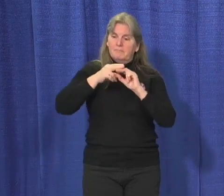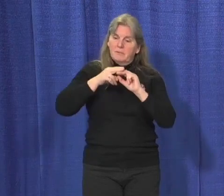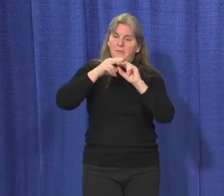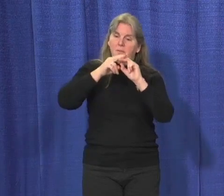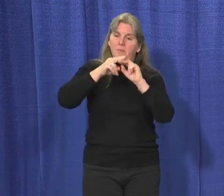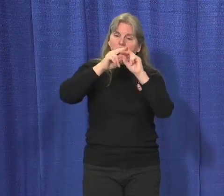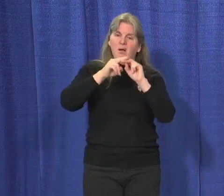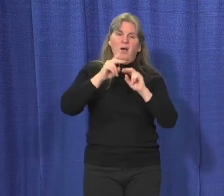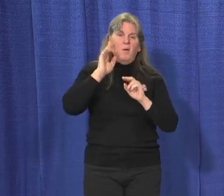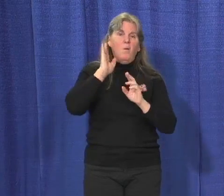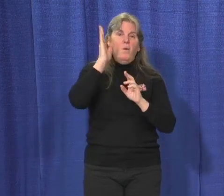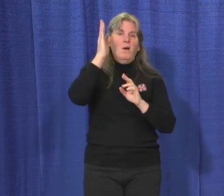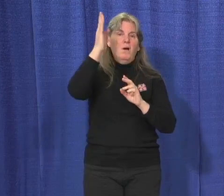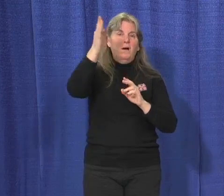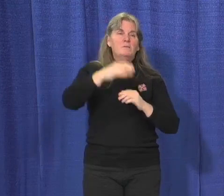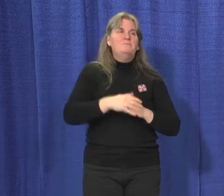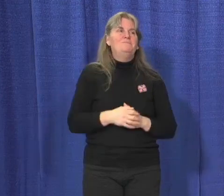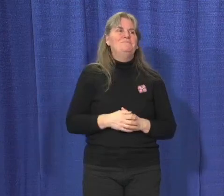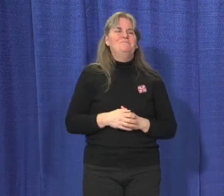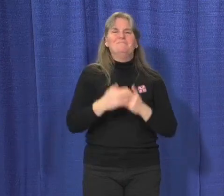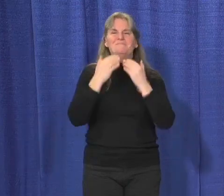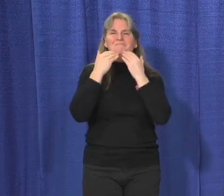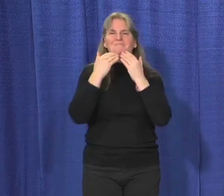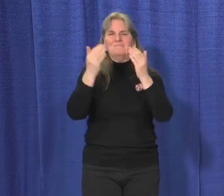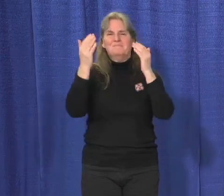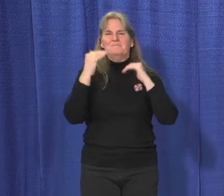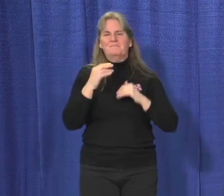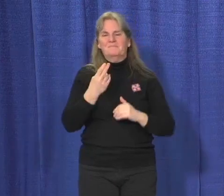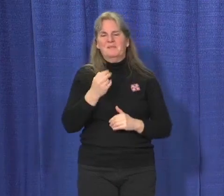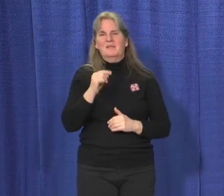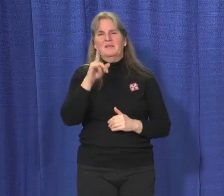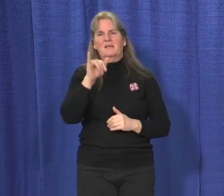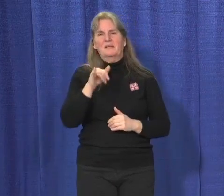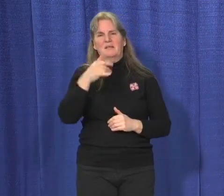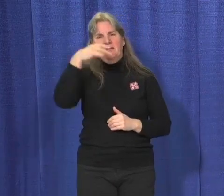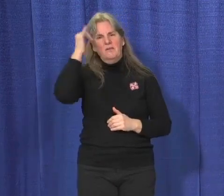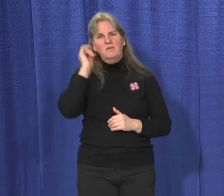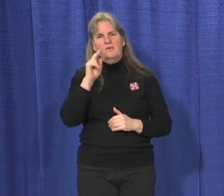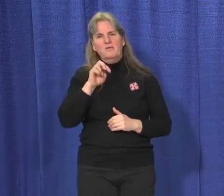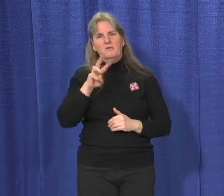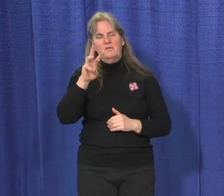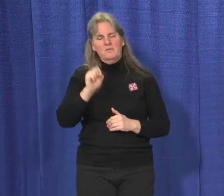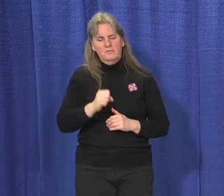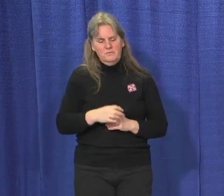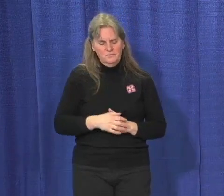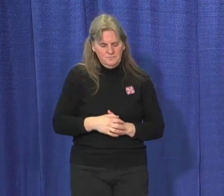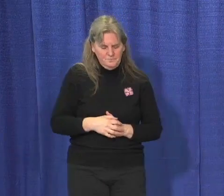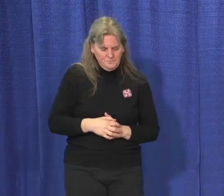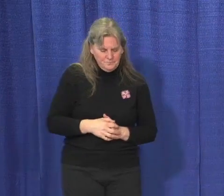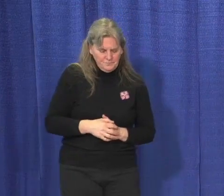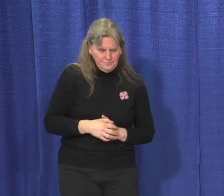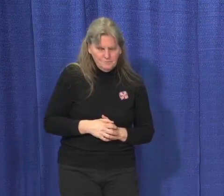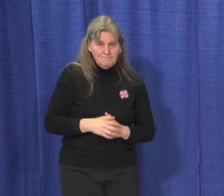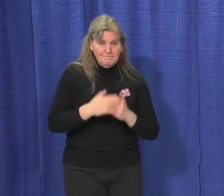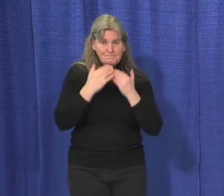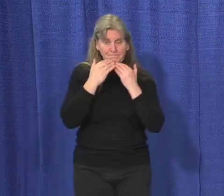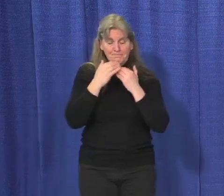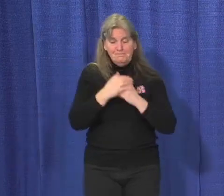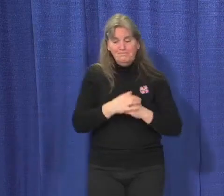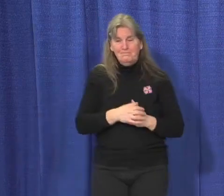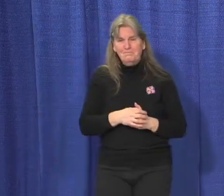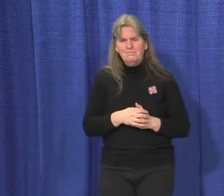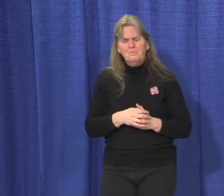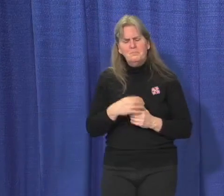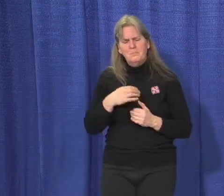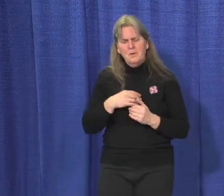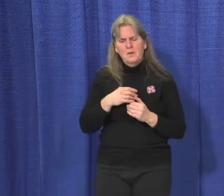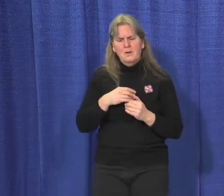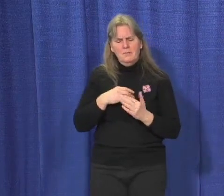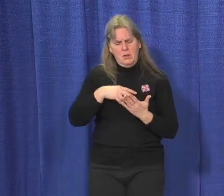near those target numbers.